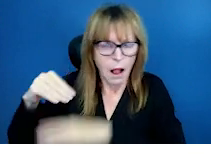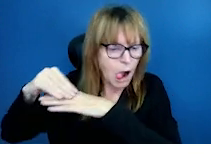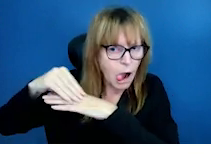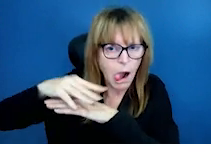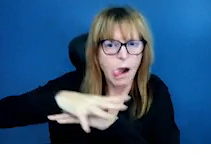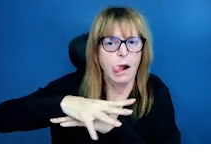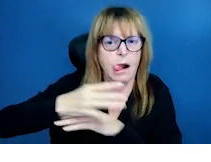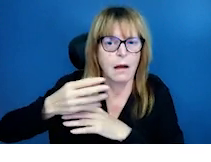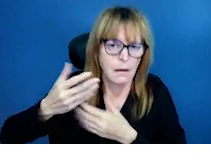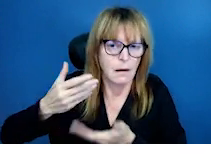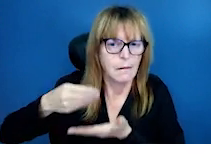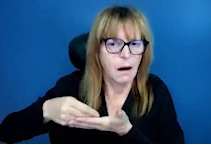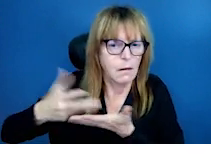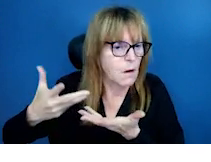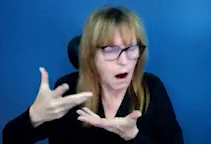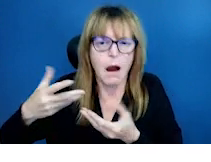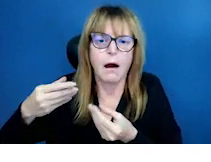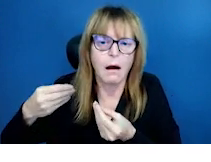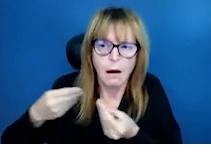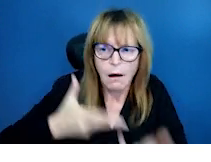Funding amounts for the grant are based on three main factors: